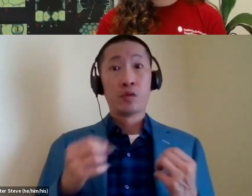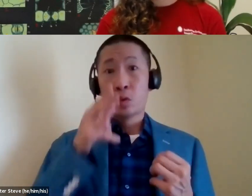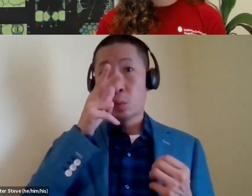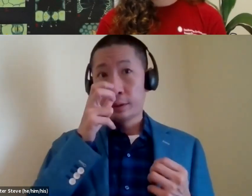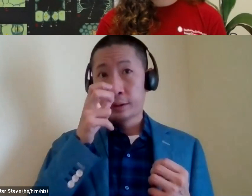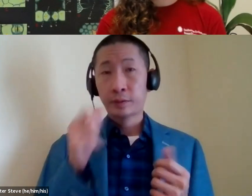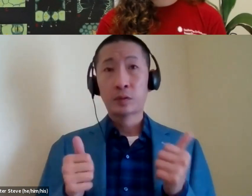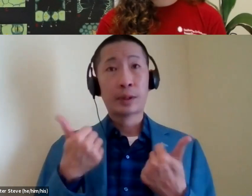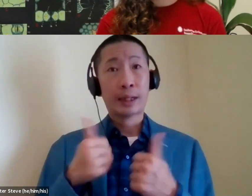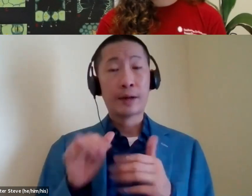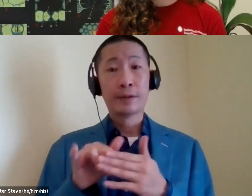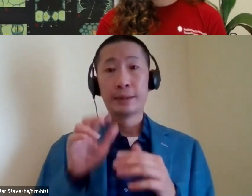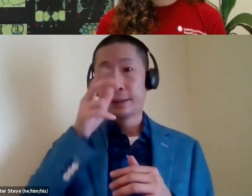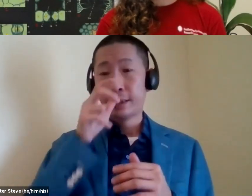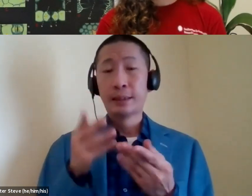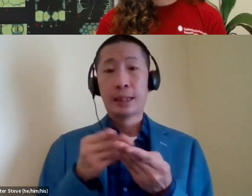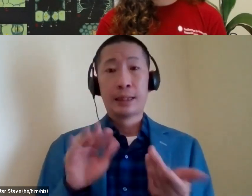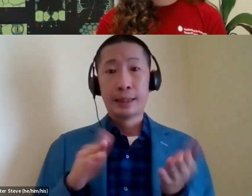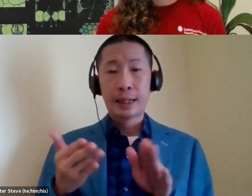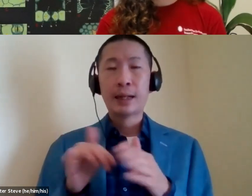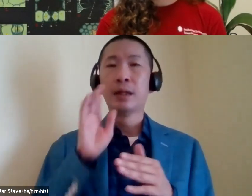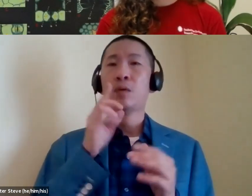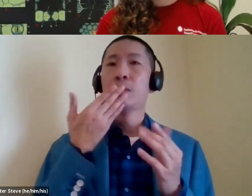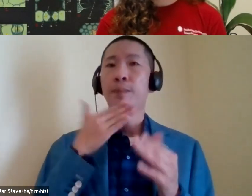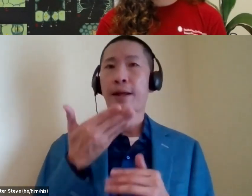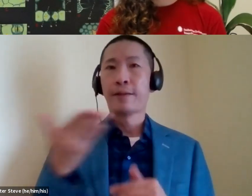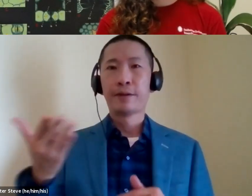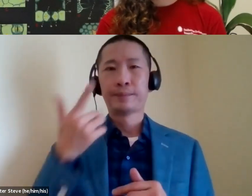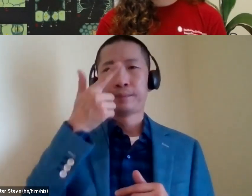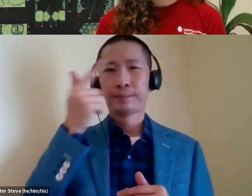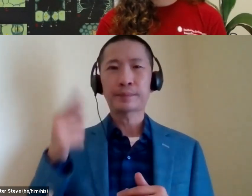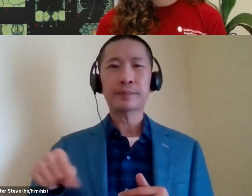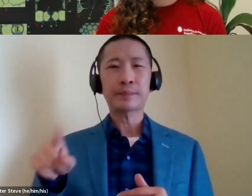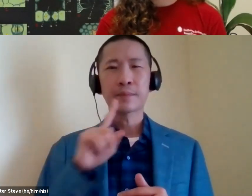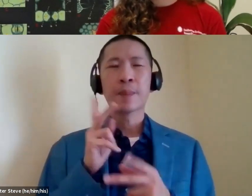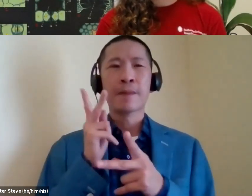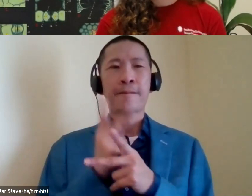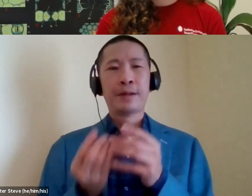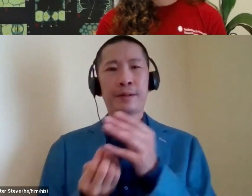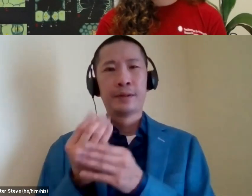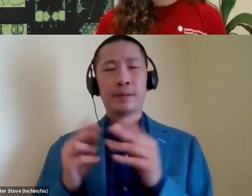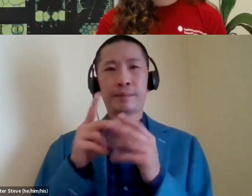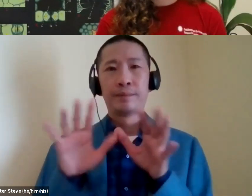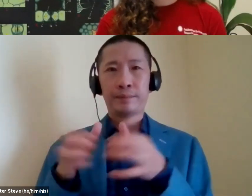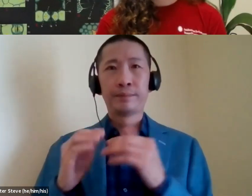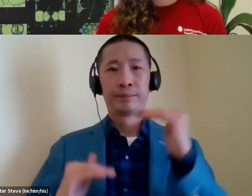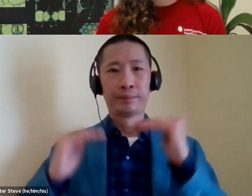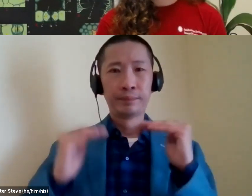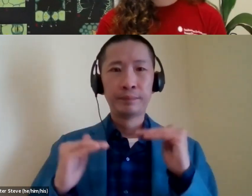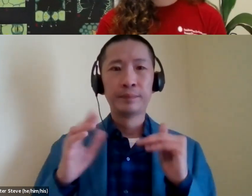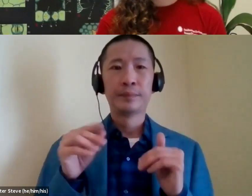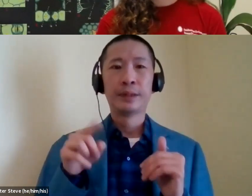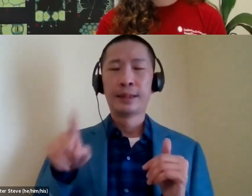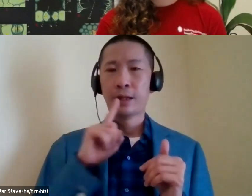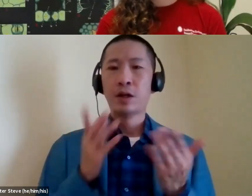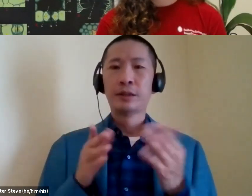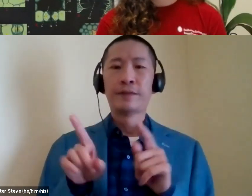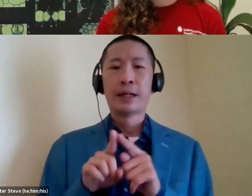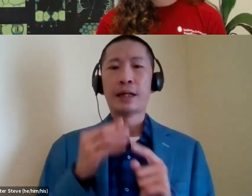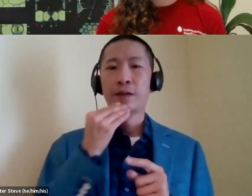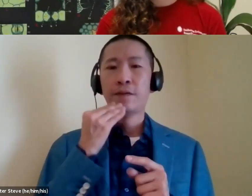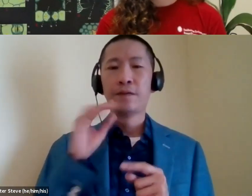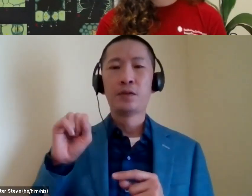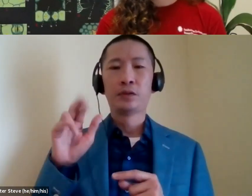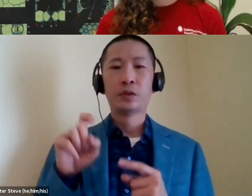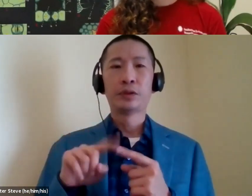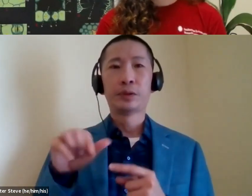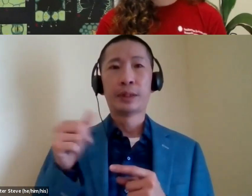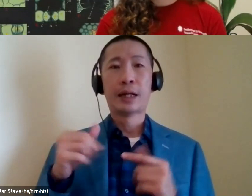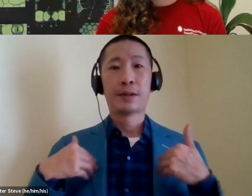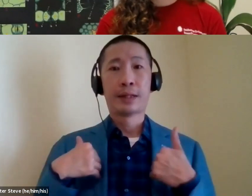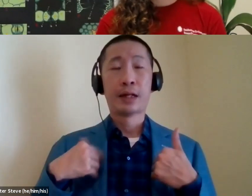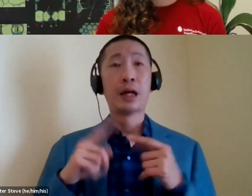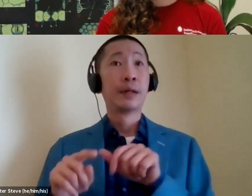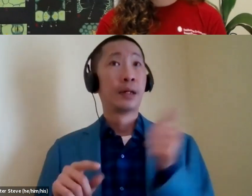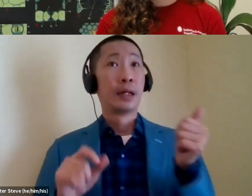Kim Komatsu (she/her): or any of these insects died out that would be a bad thing, because they are keeping the plant populations in check, and they are serving as food sources to other animals, but on the other side, if you have an outbreak